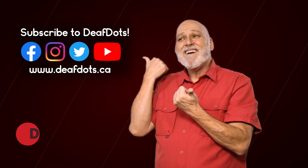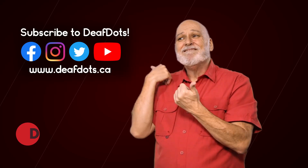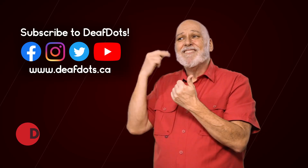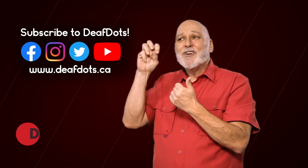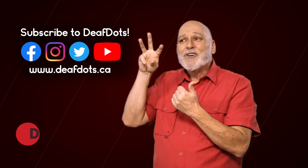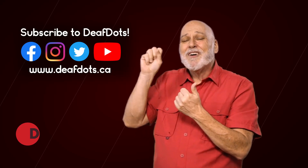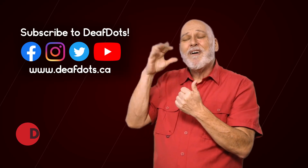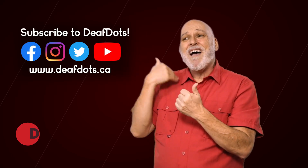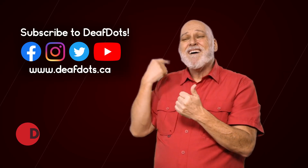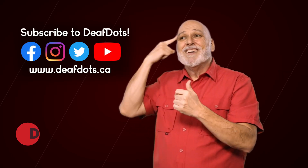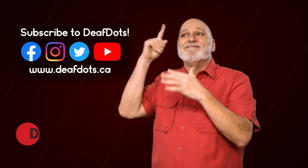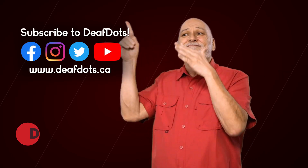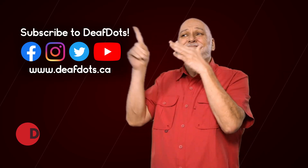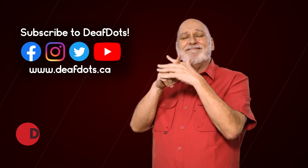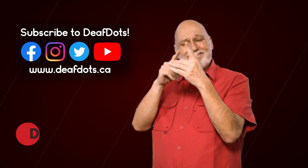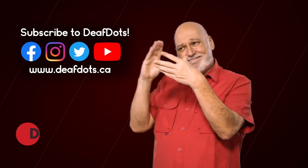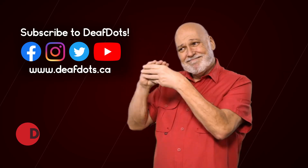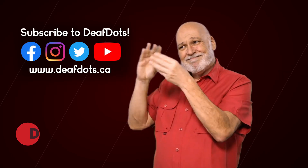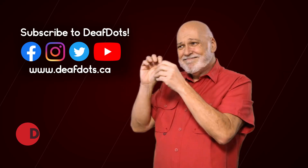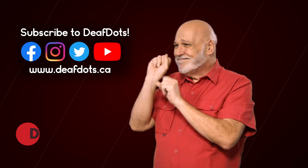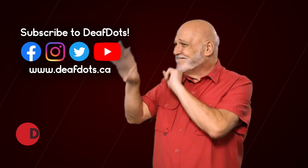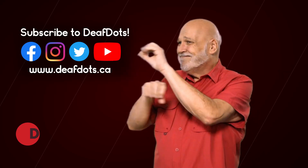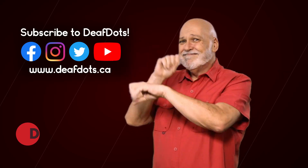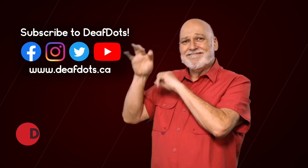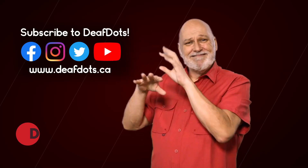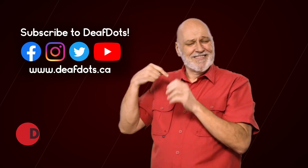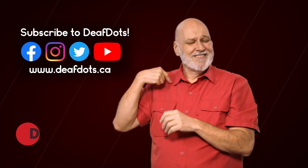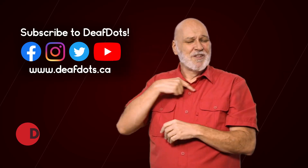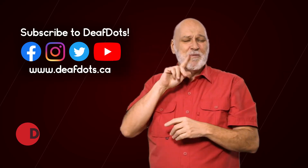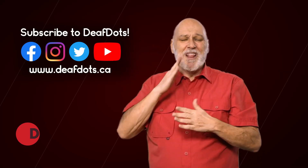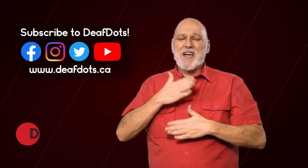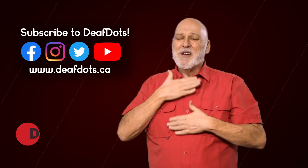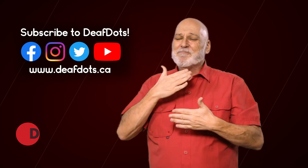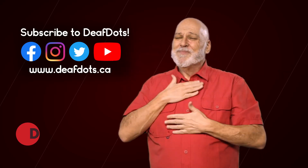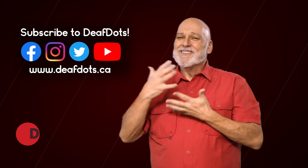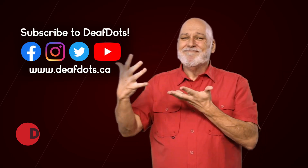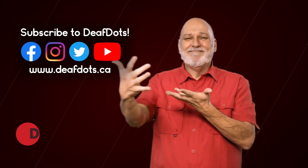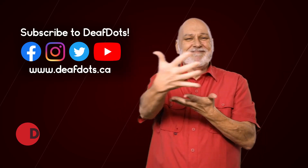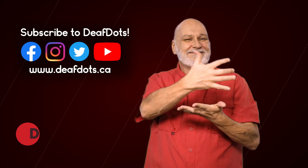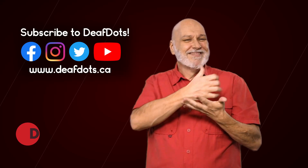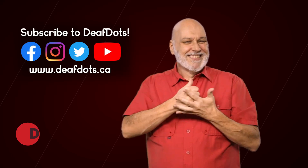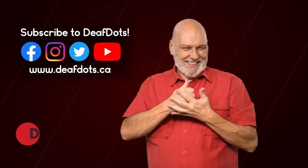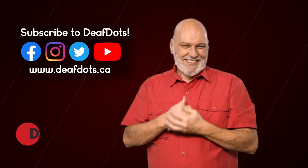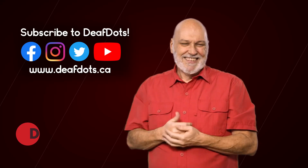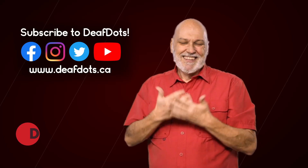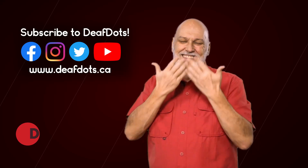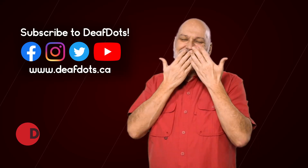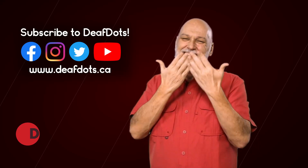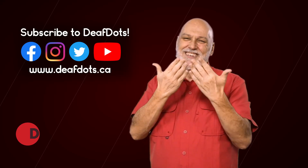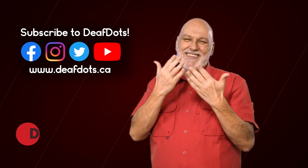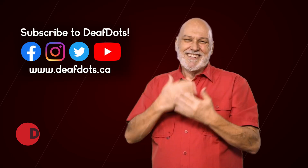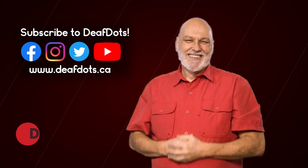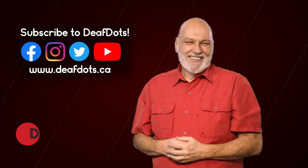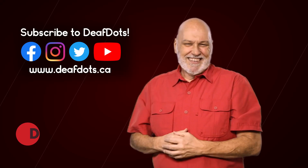or email to news@deafdots.ca